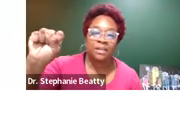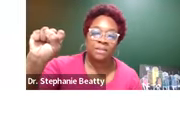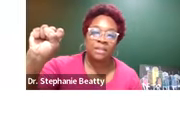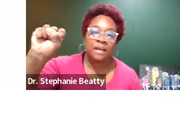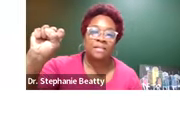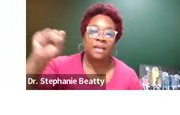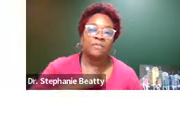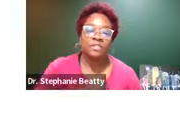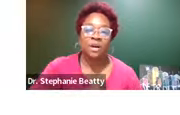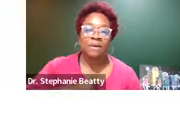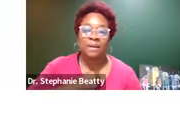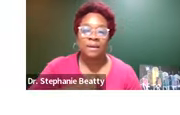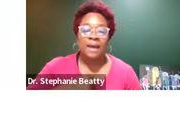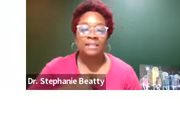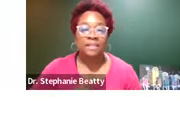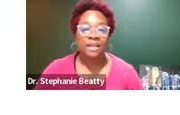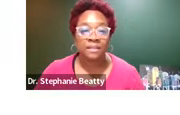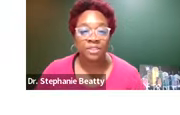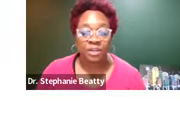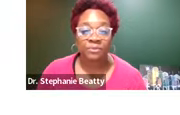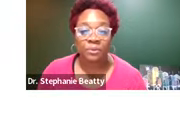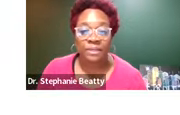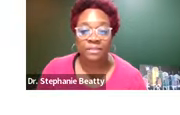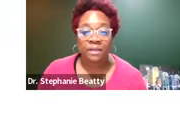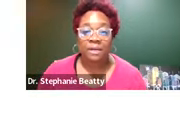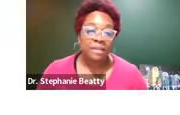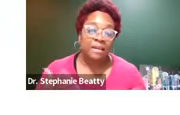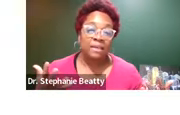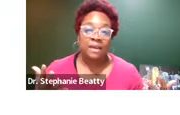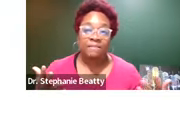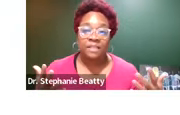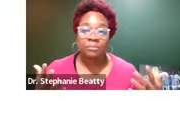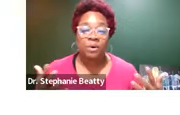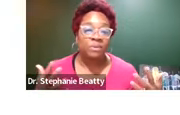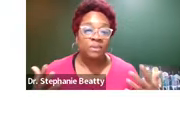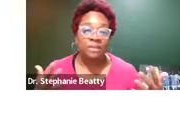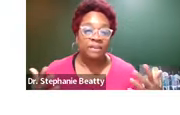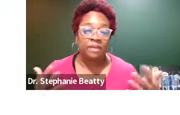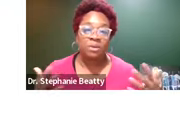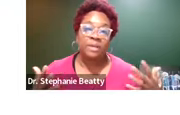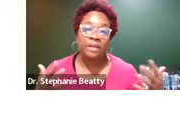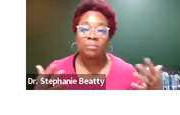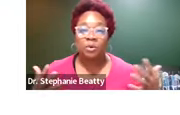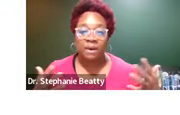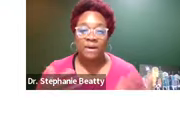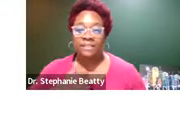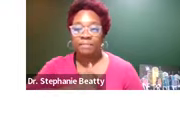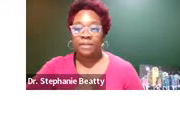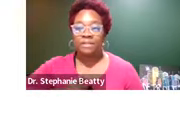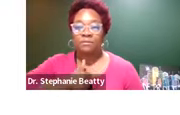like using the S hand for "sorry," has an English influence, but I think I've seen both in the Deaf community and both are accepted.